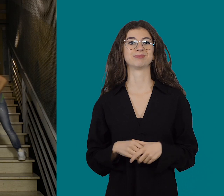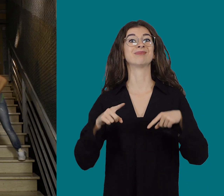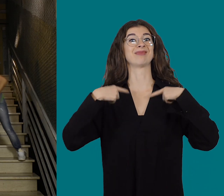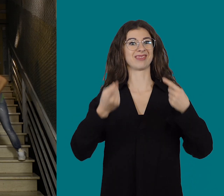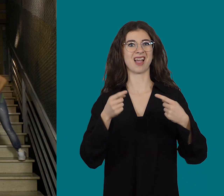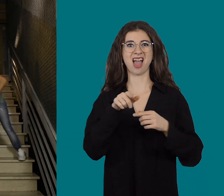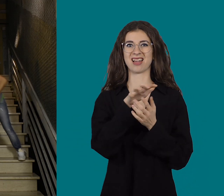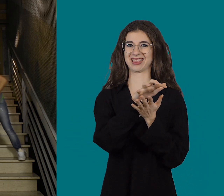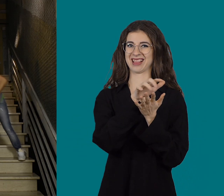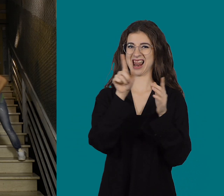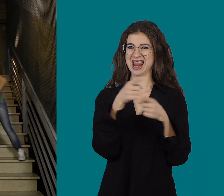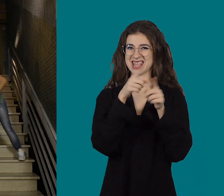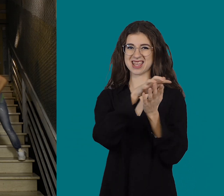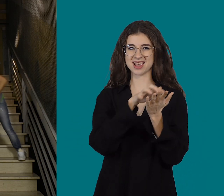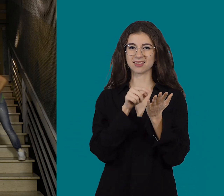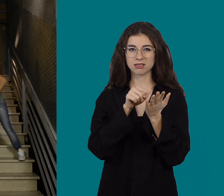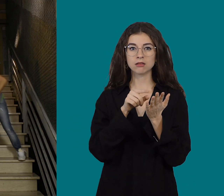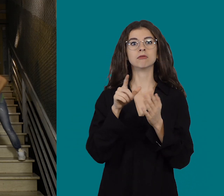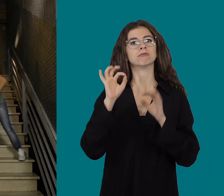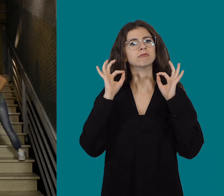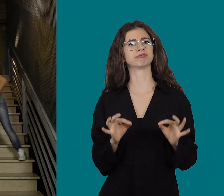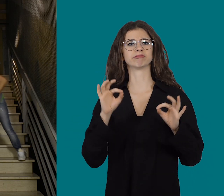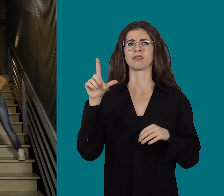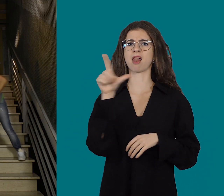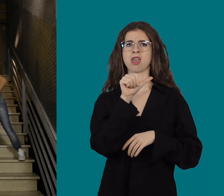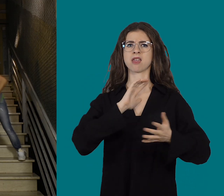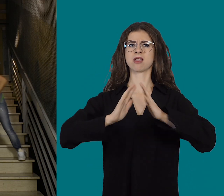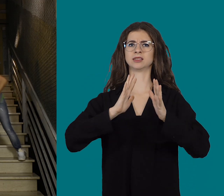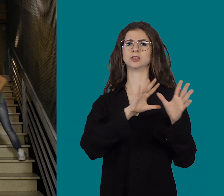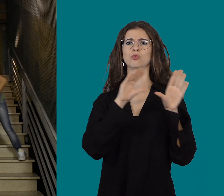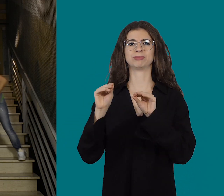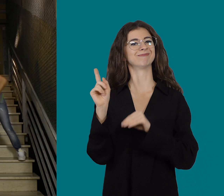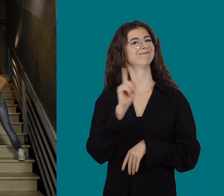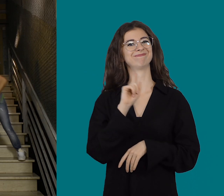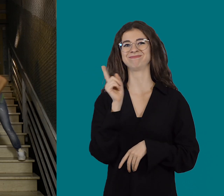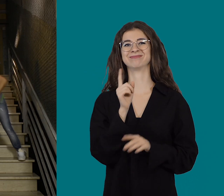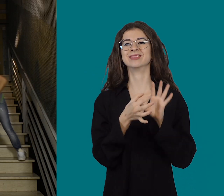After doing this, the song has not yet been translated to LIS,